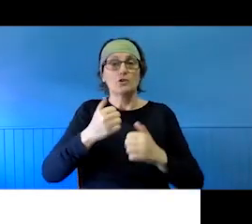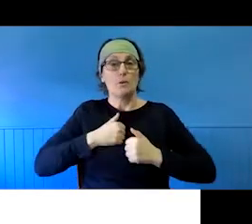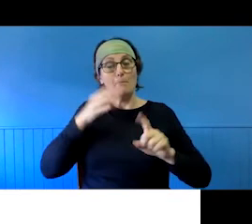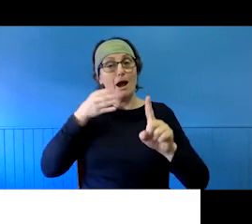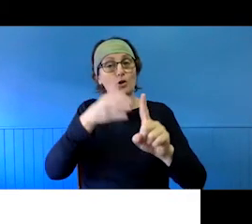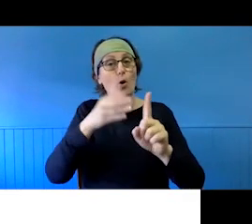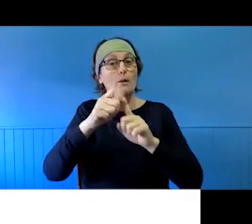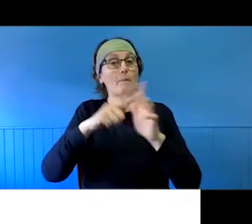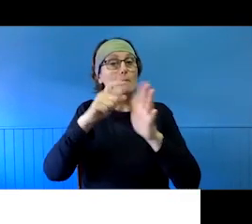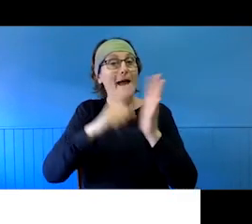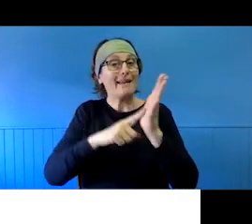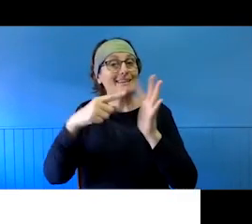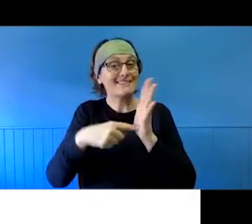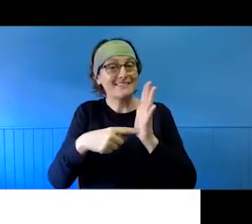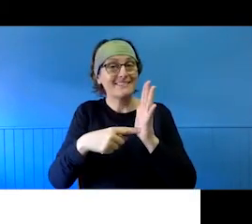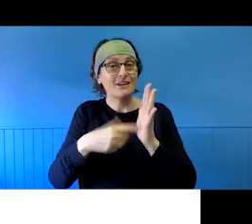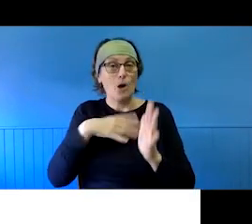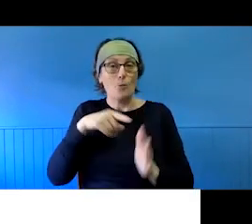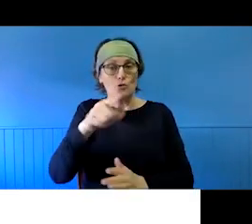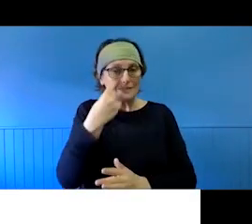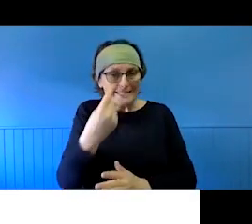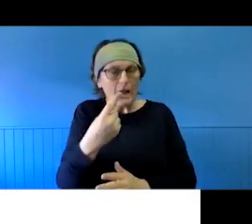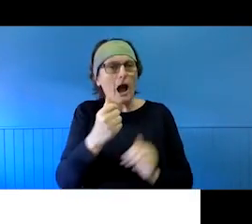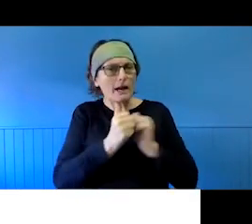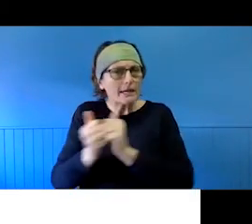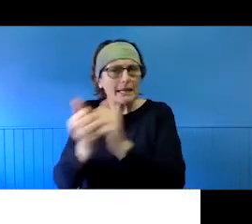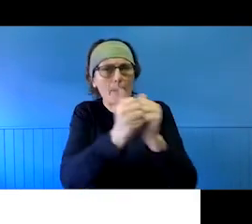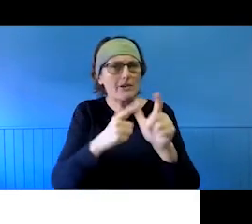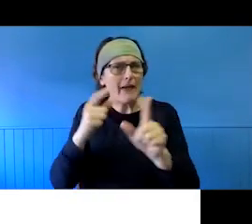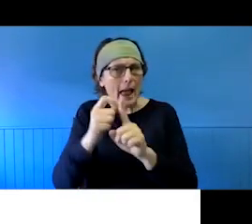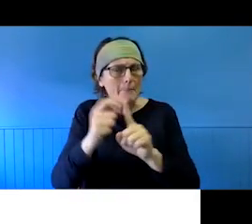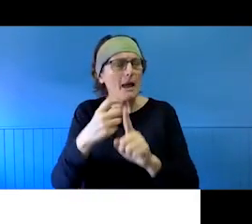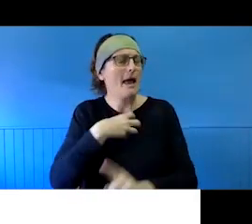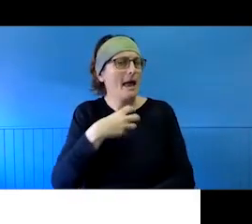experience a collaborative app during the webinar. The other part